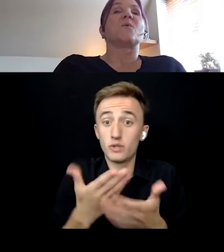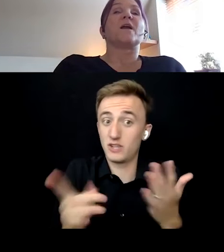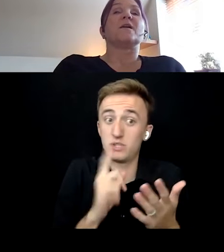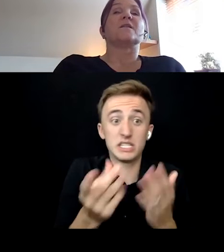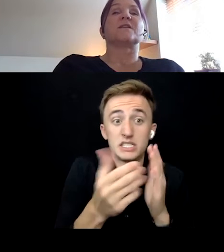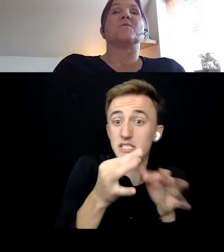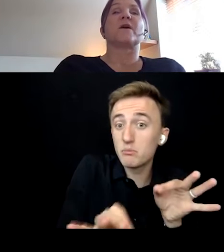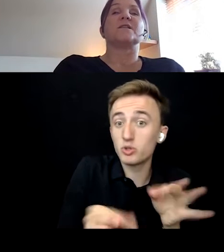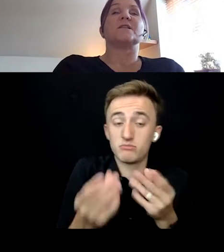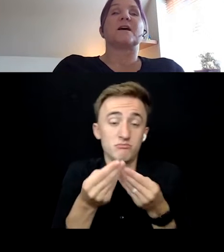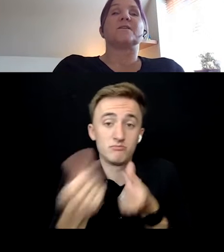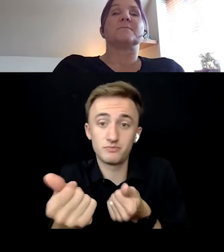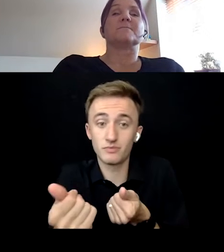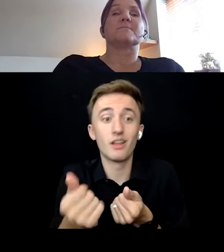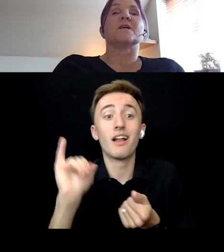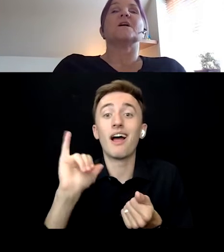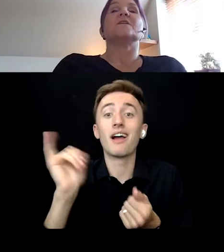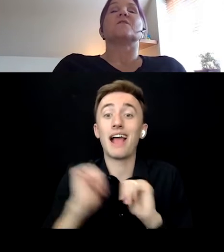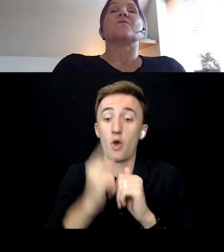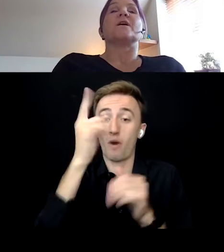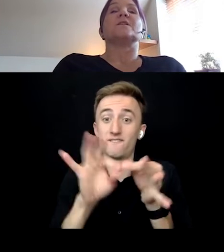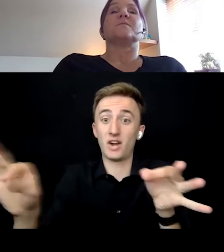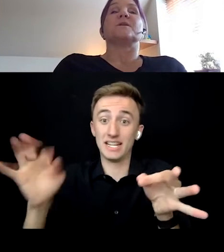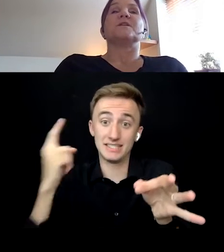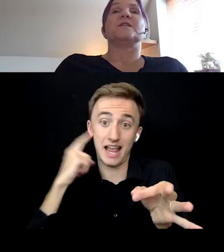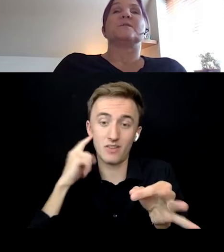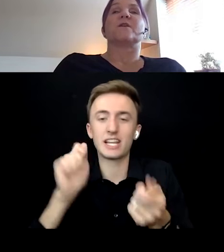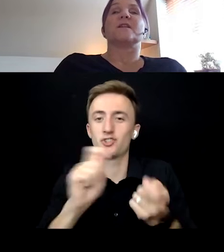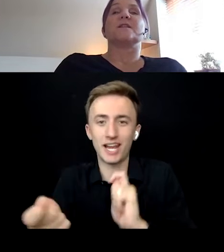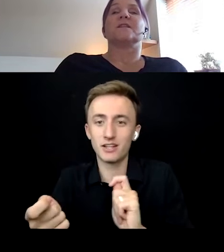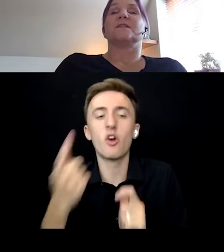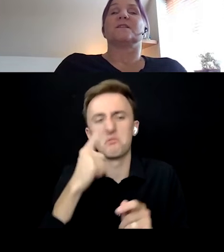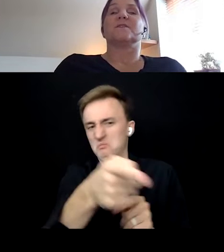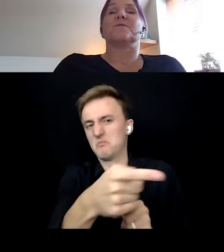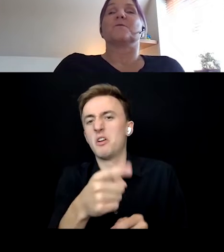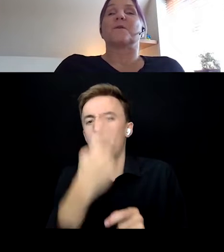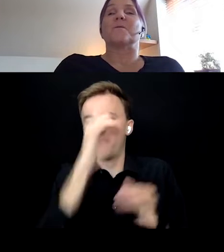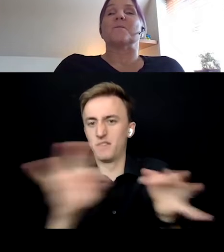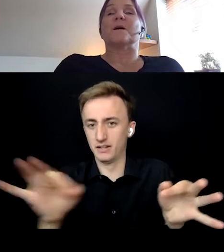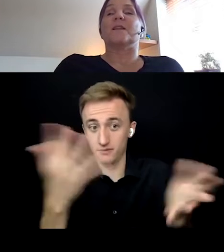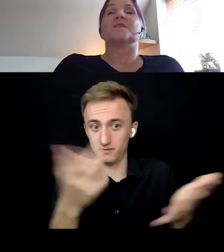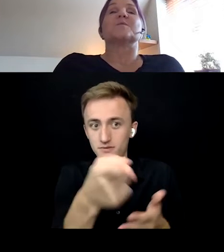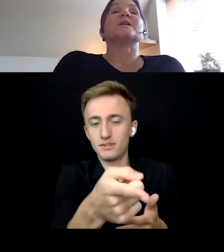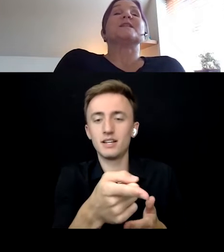the way the same phrase is sounding. So the phrase I will use to demonstrate this is from the pointer